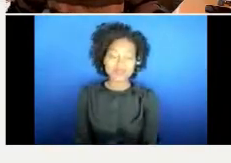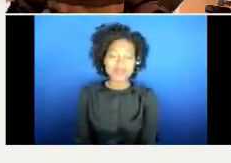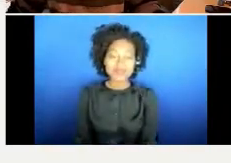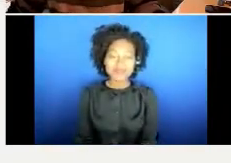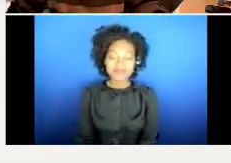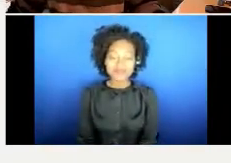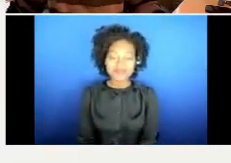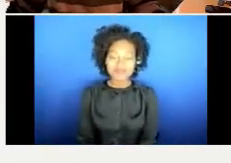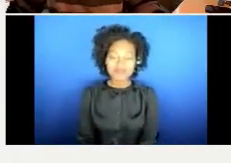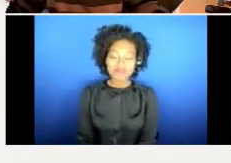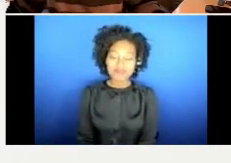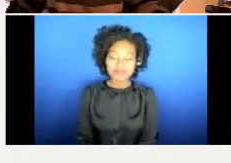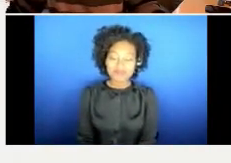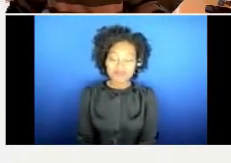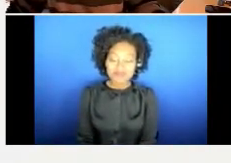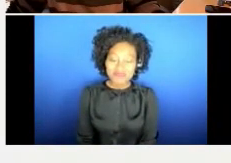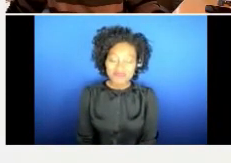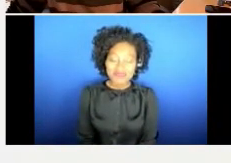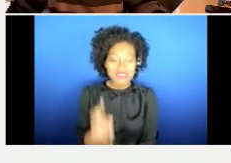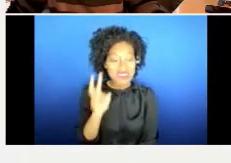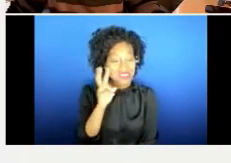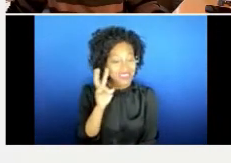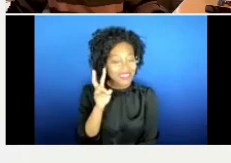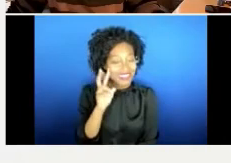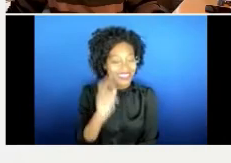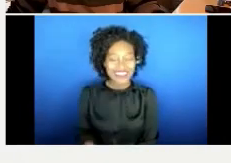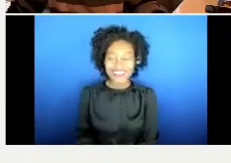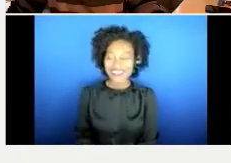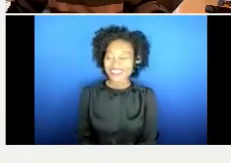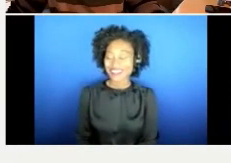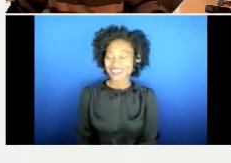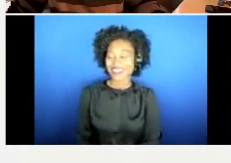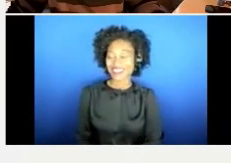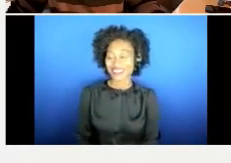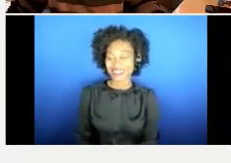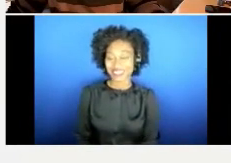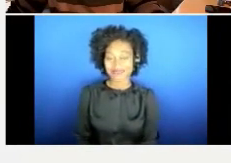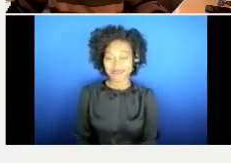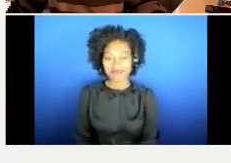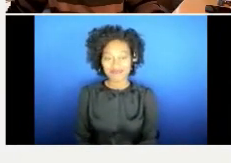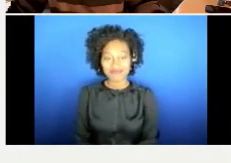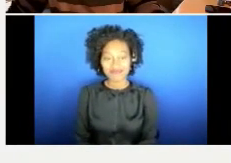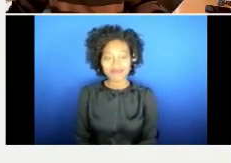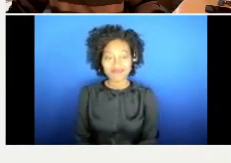Let's see... 14:37:48